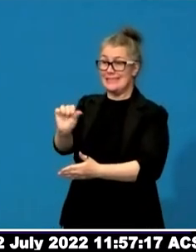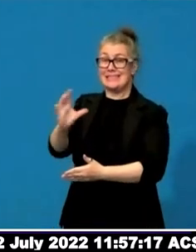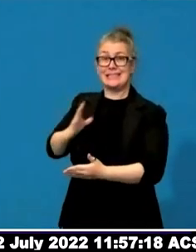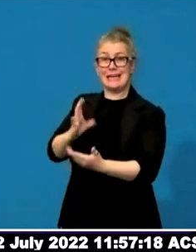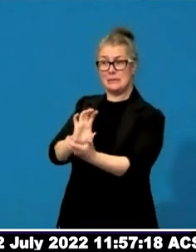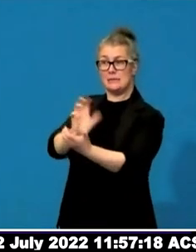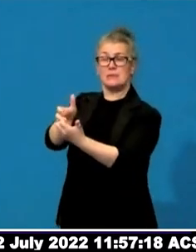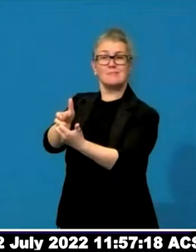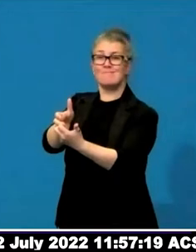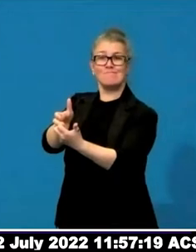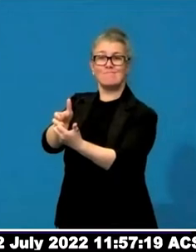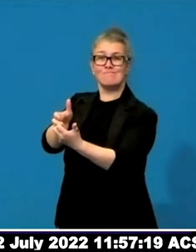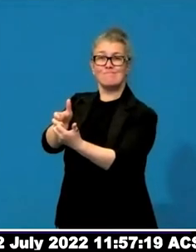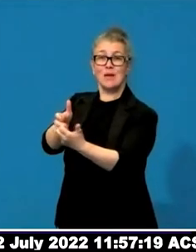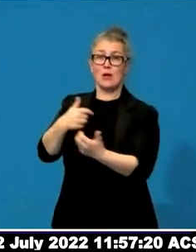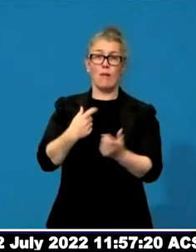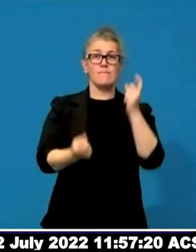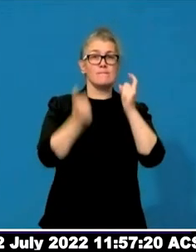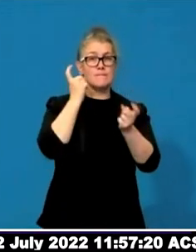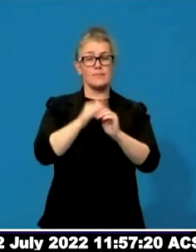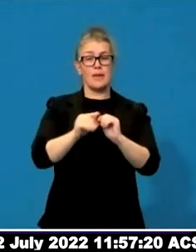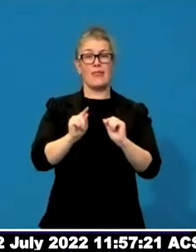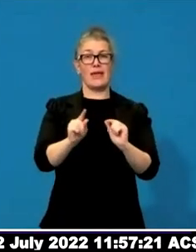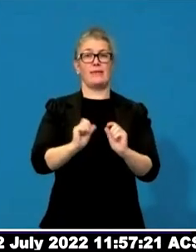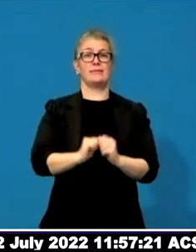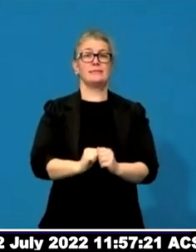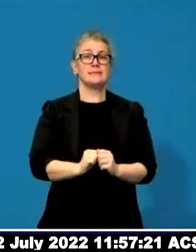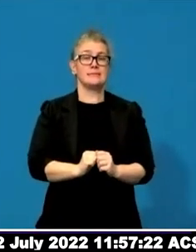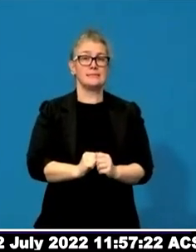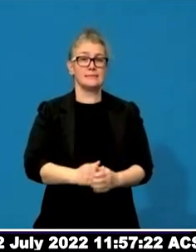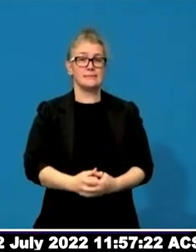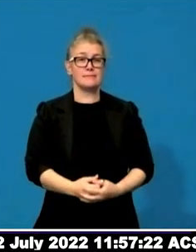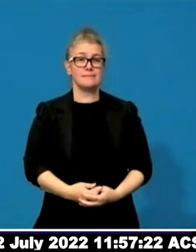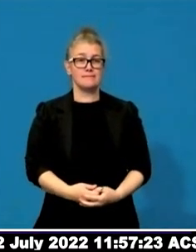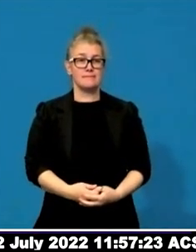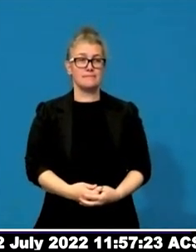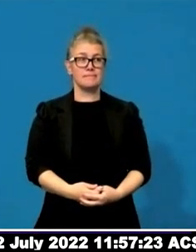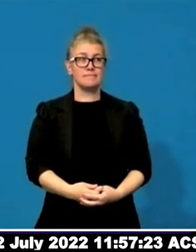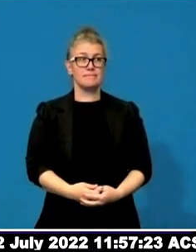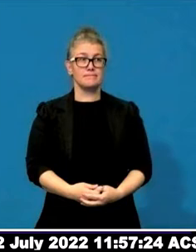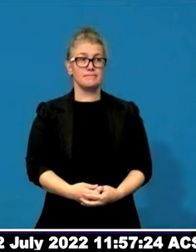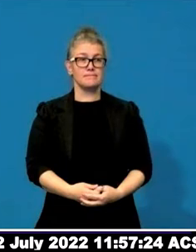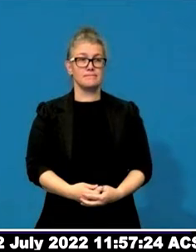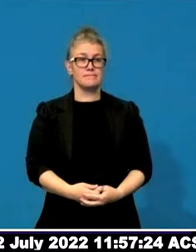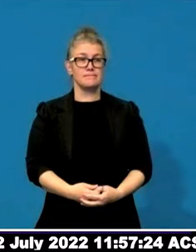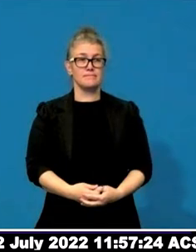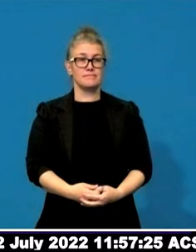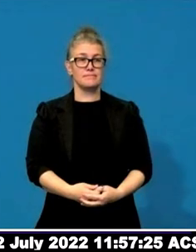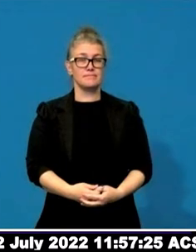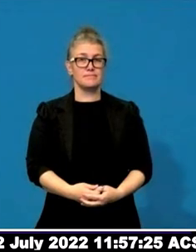And that really concerns me. I understand, Mr Griffin, that there are some logistical constraints